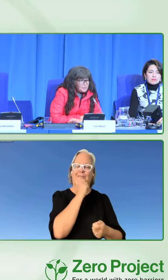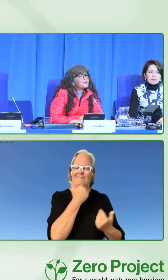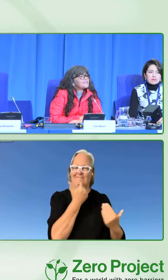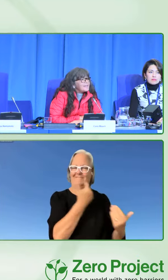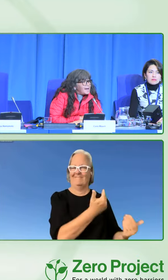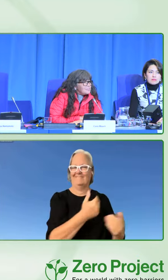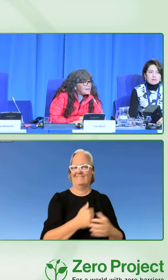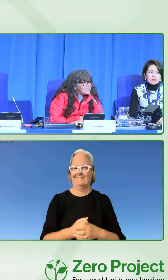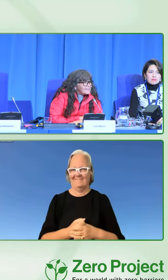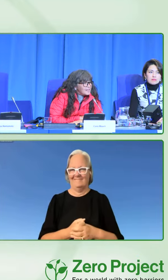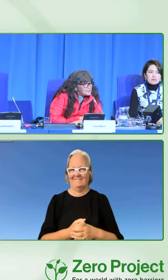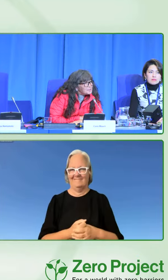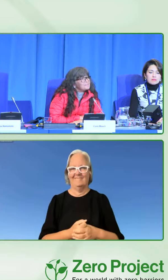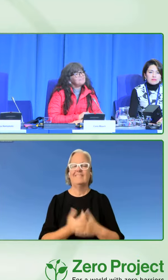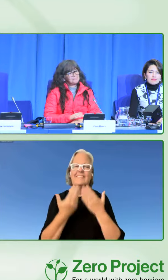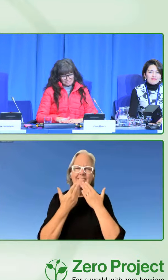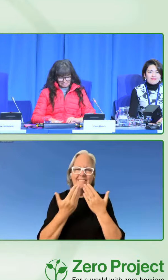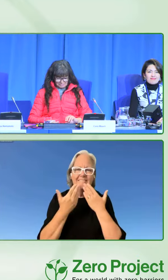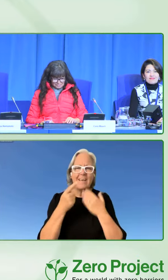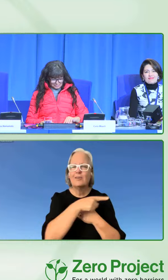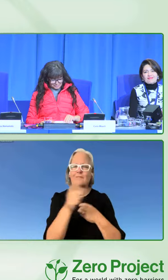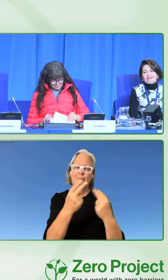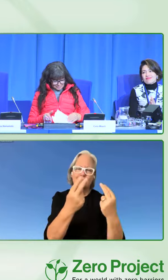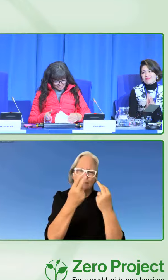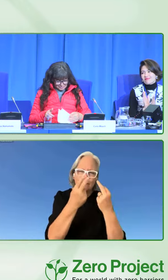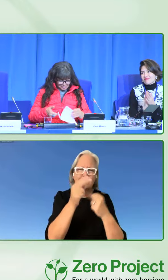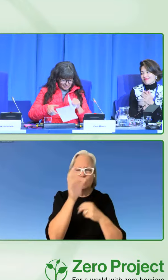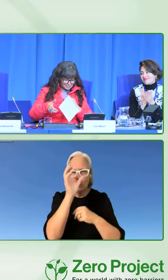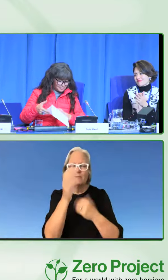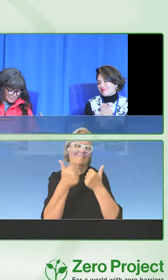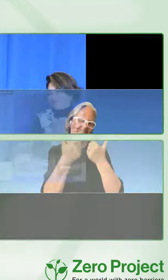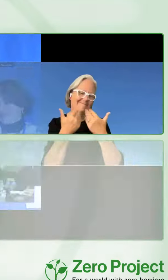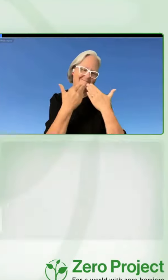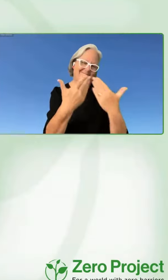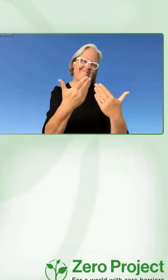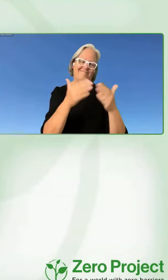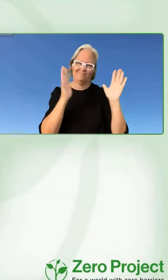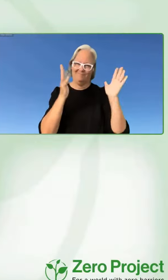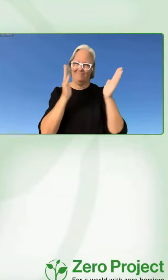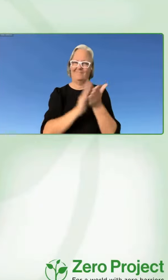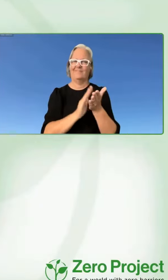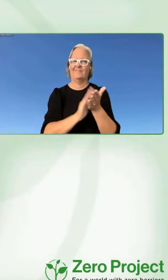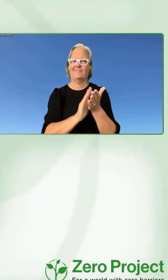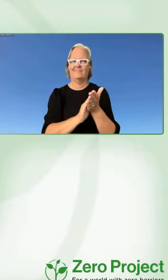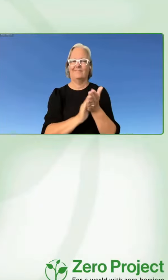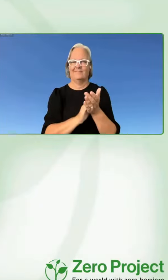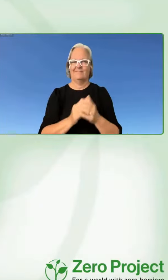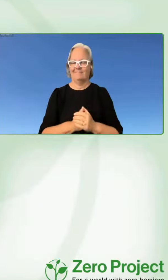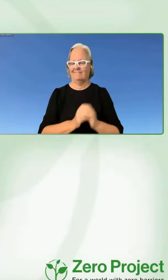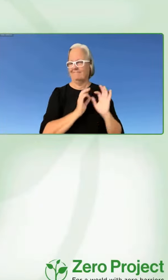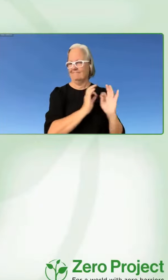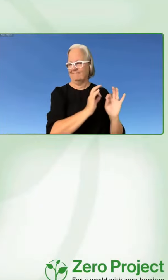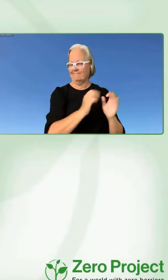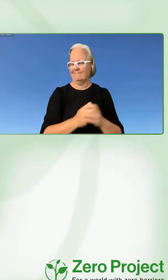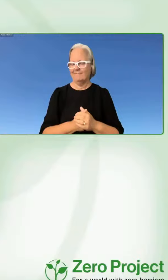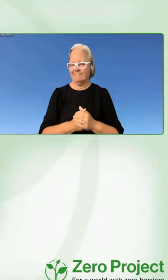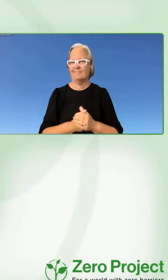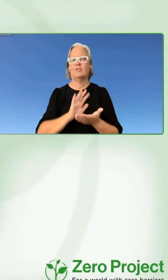We have continued our program even during the pandemic, using online systems.